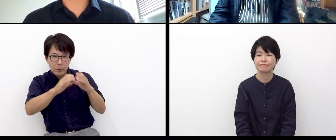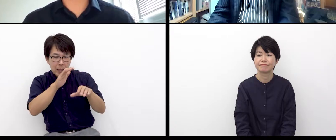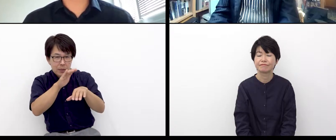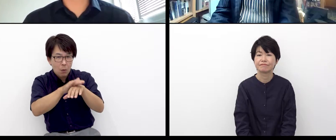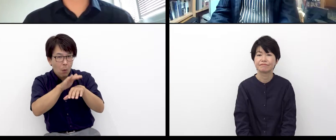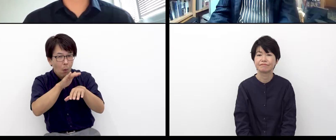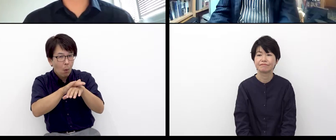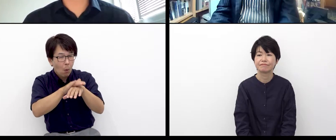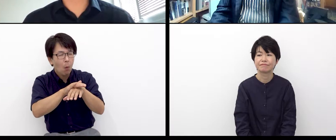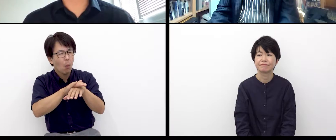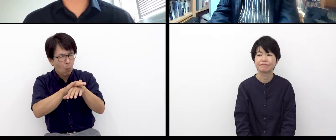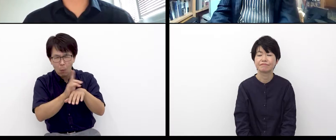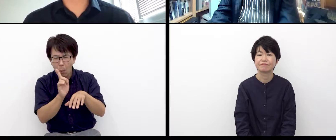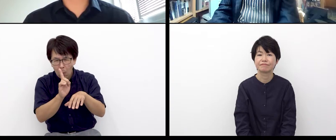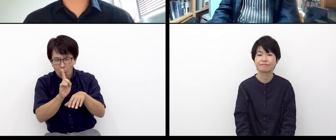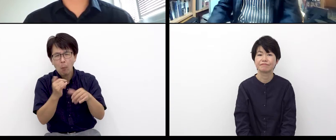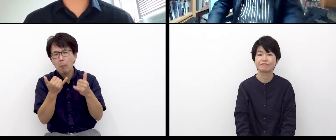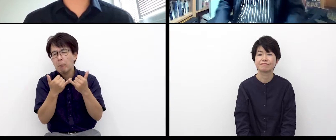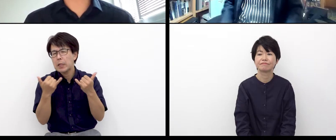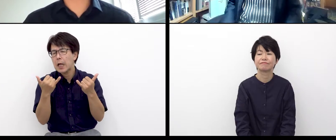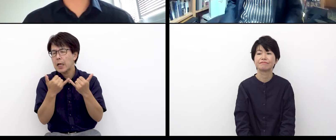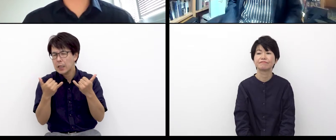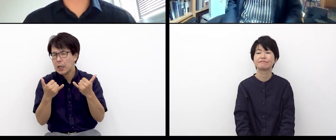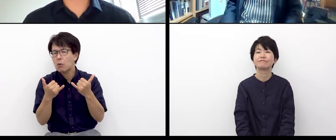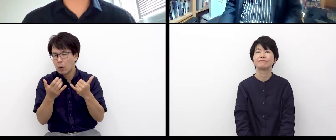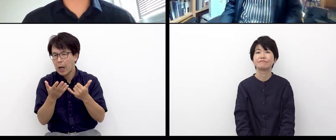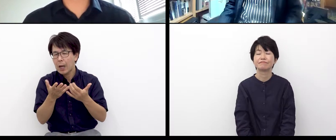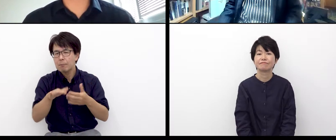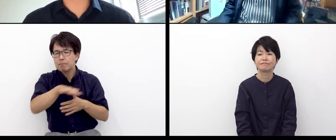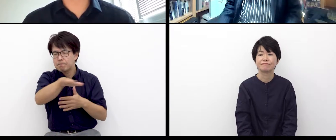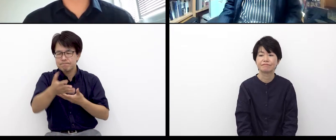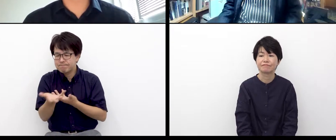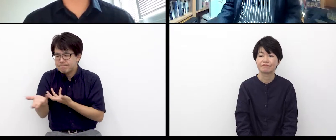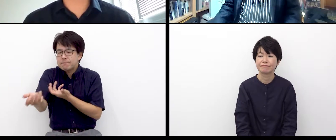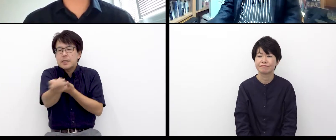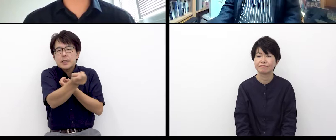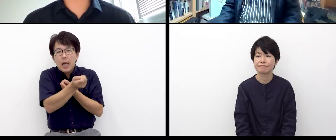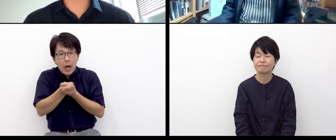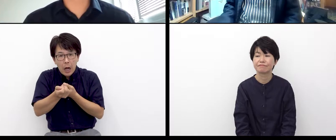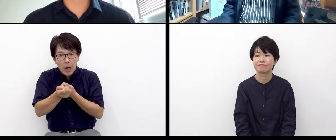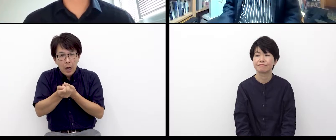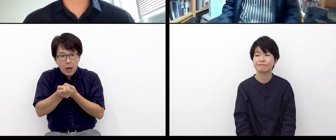Do they share them?